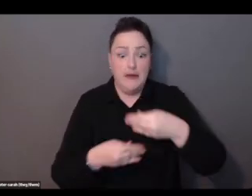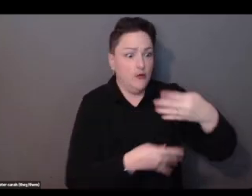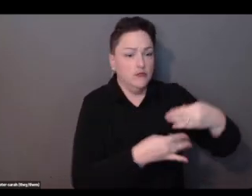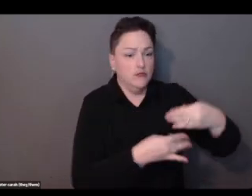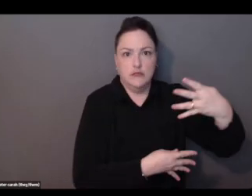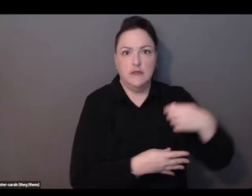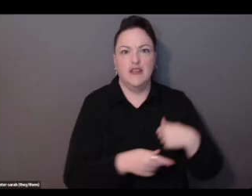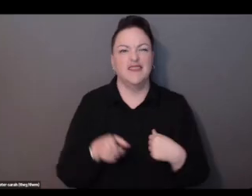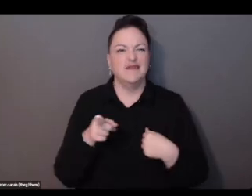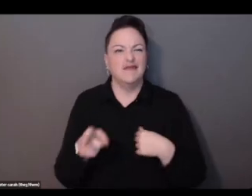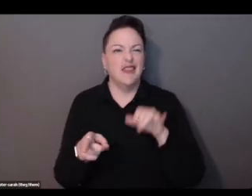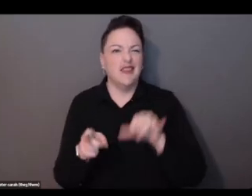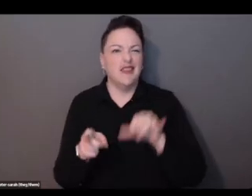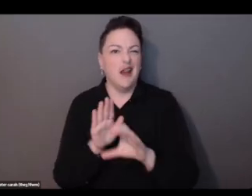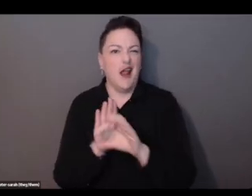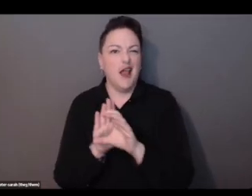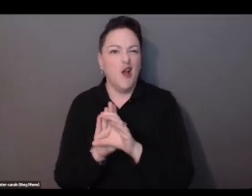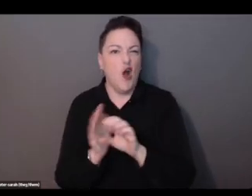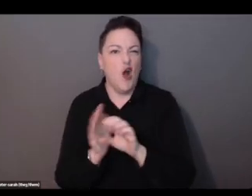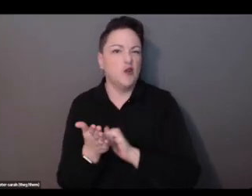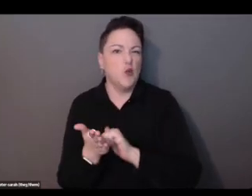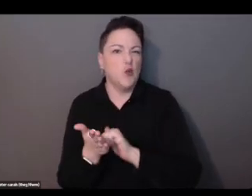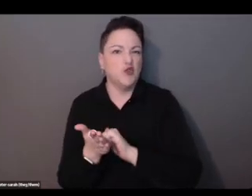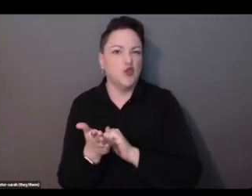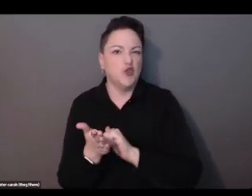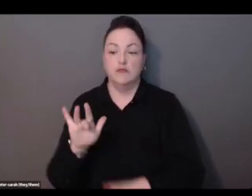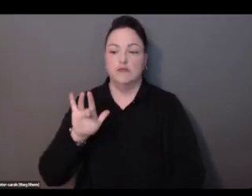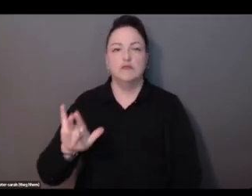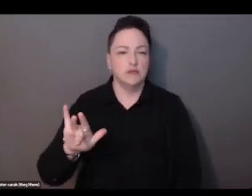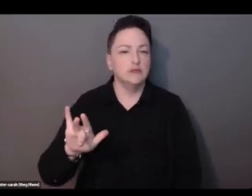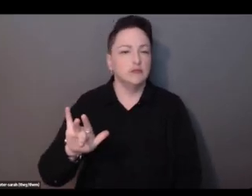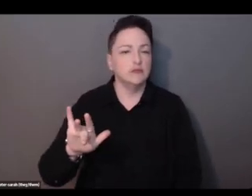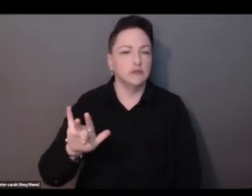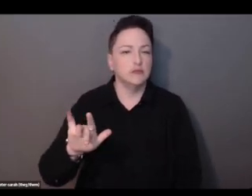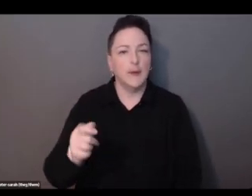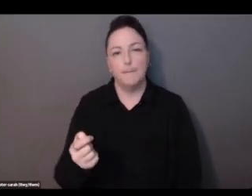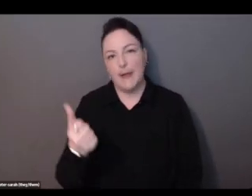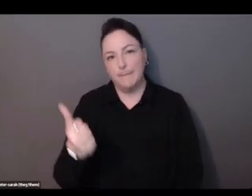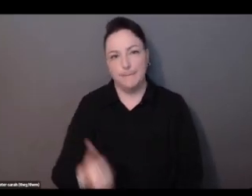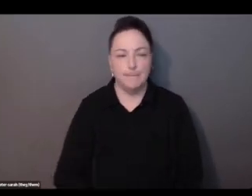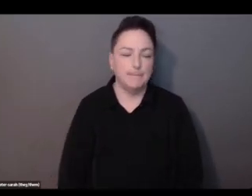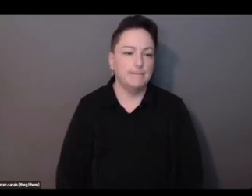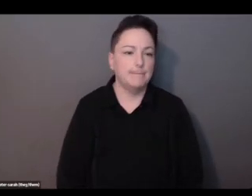clear your selections there as well. And if you prefer though,